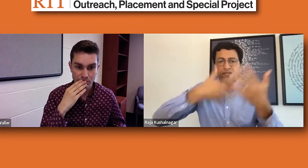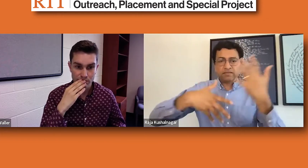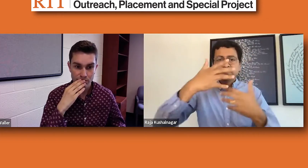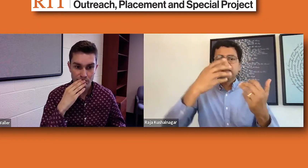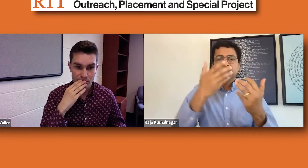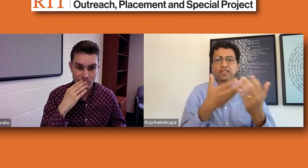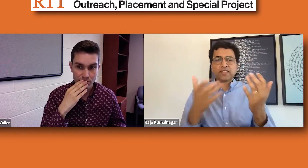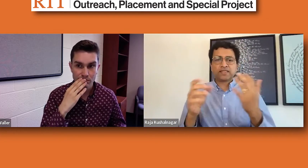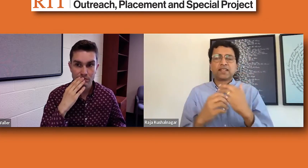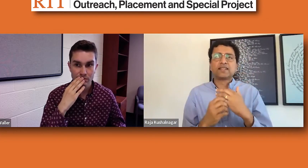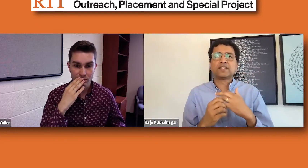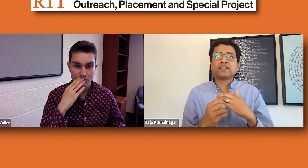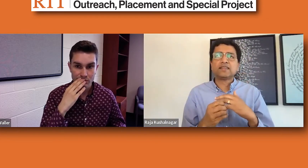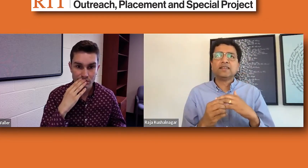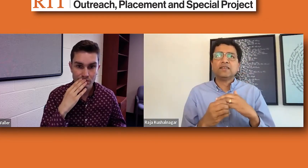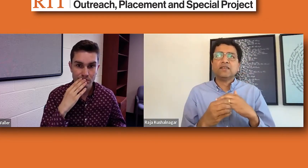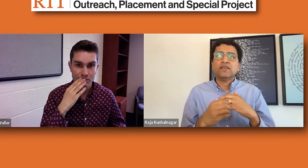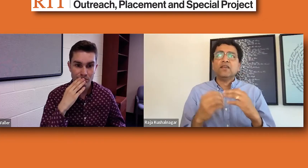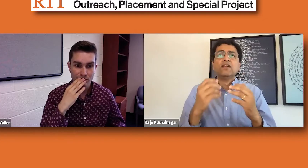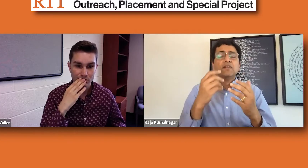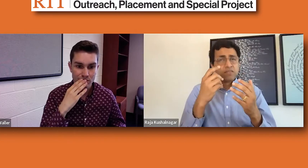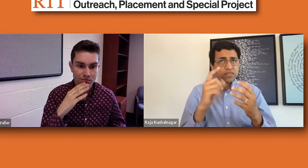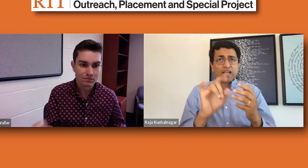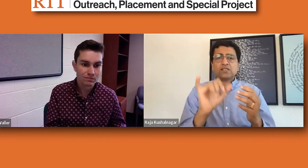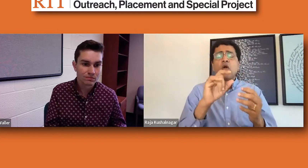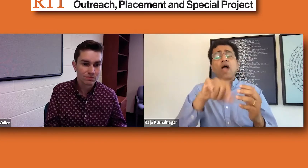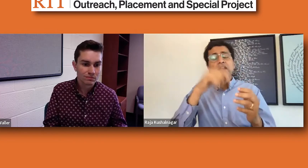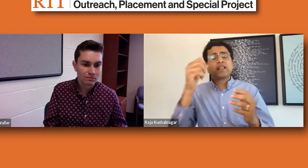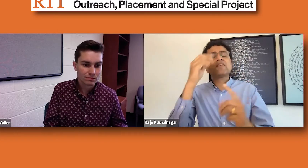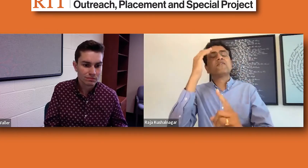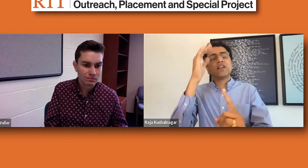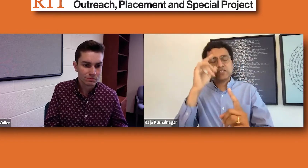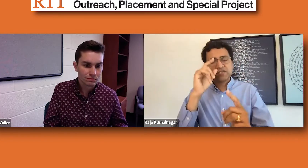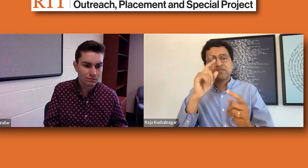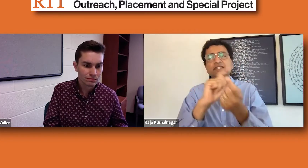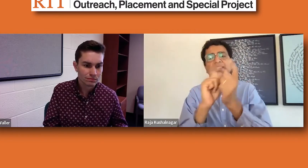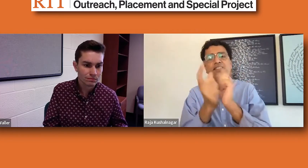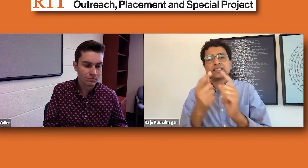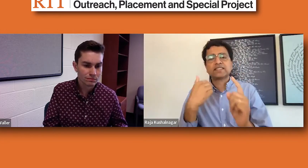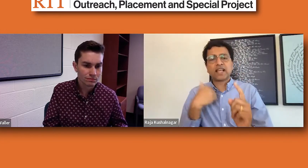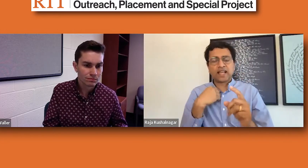Maybe it's not a formal presentation. It could also happen in social situations where people are talking to each other about their